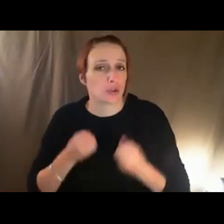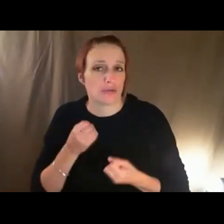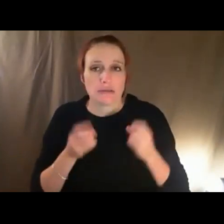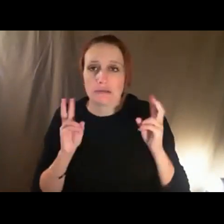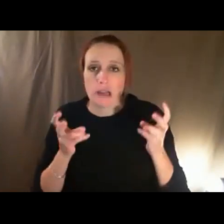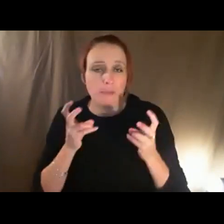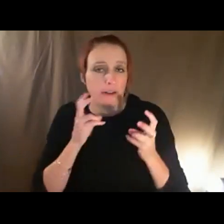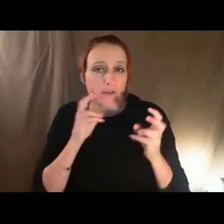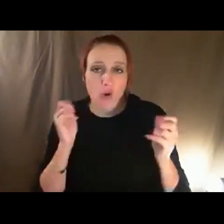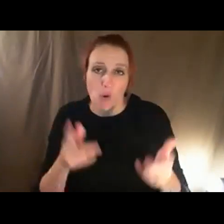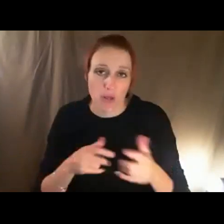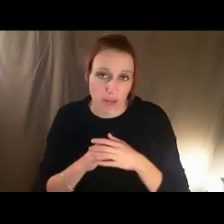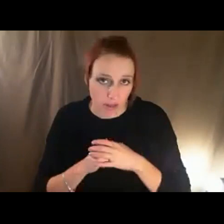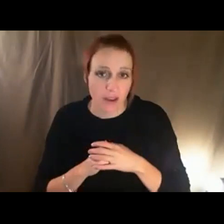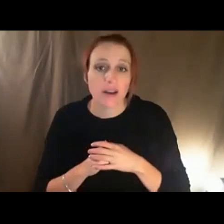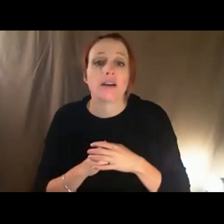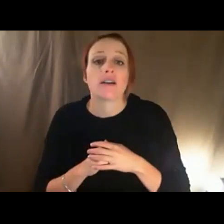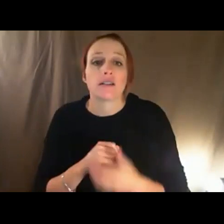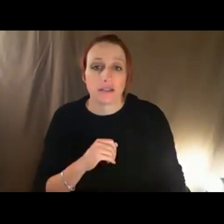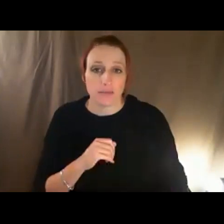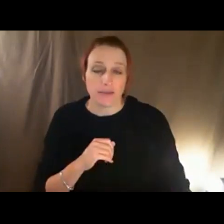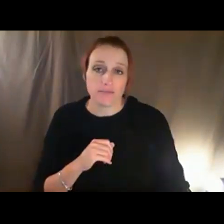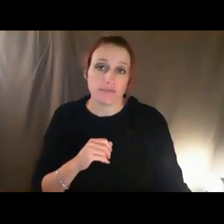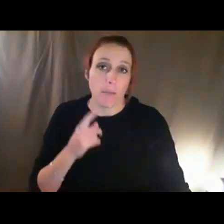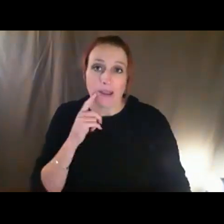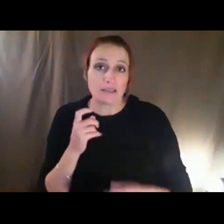as we watched everything that was happening and such.